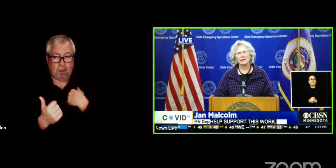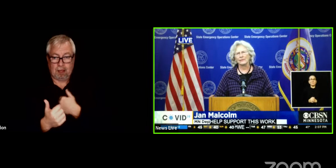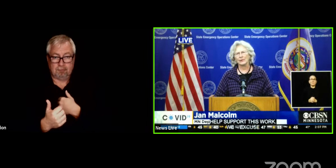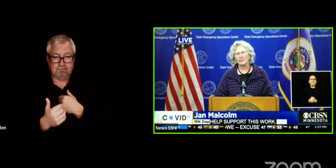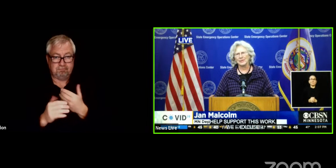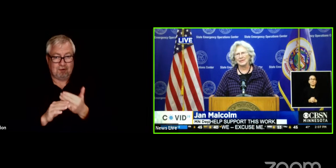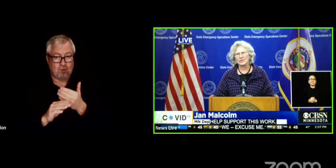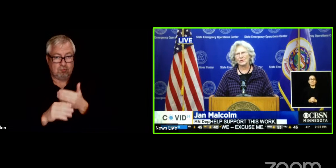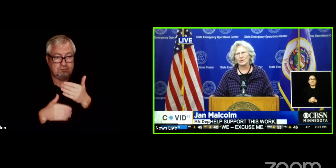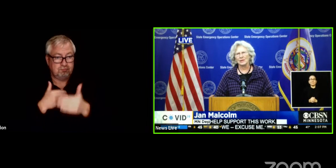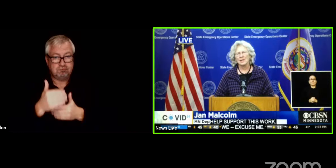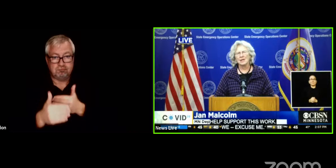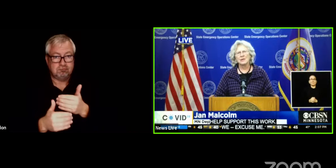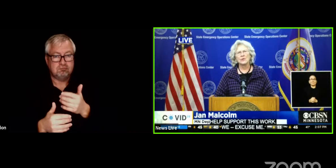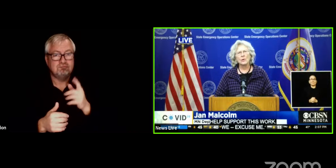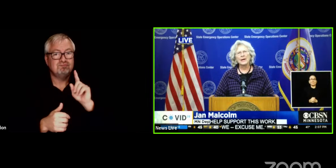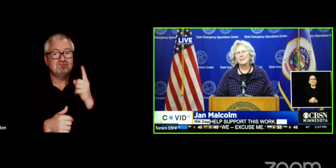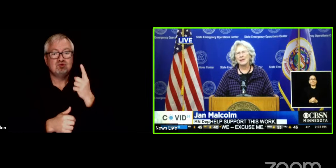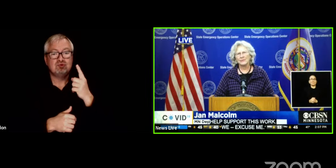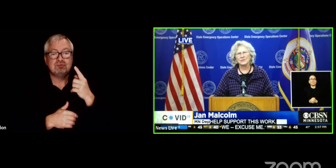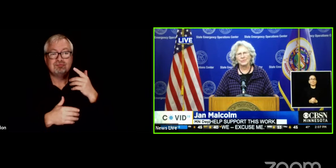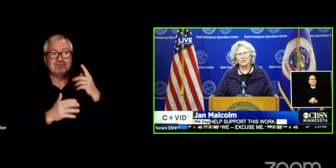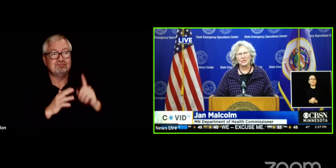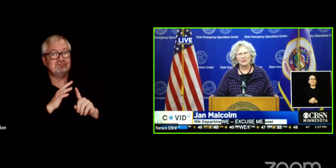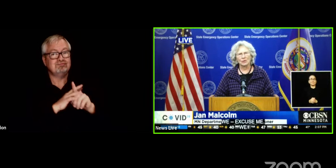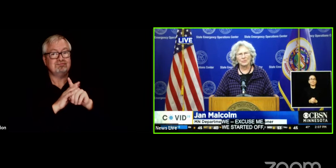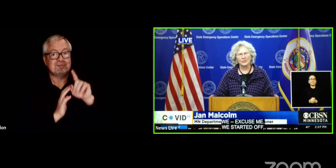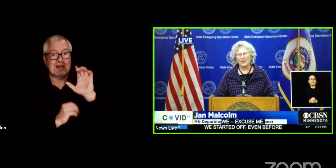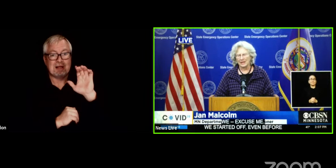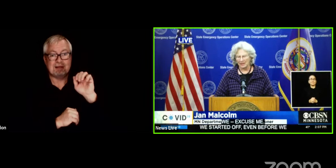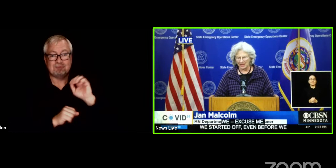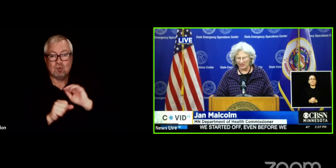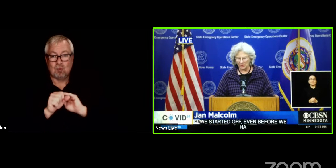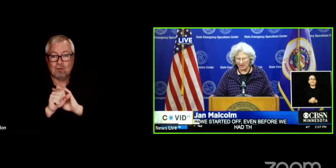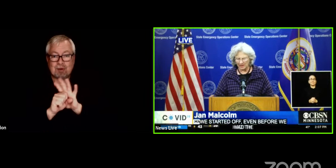CONFIRMED IN MINNESOTA, KNOWING ABOUT THIS EMERGING GLOBAL THREAT AND TALKING